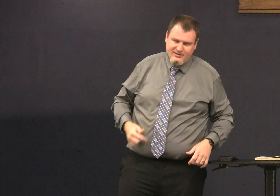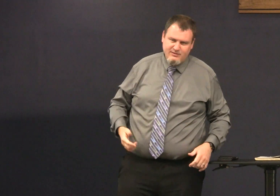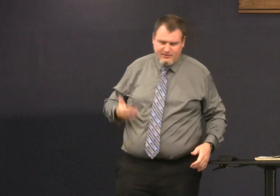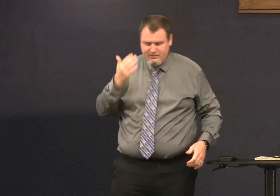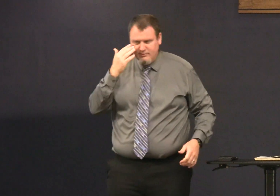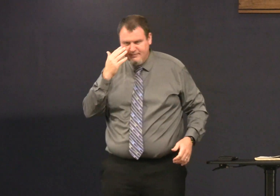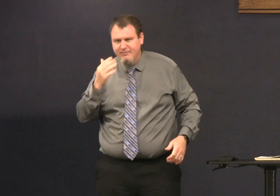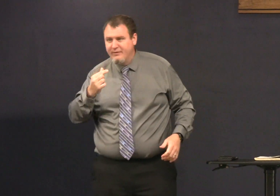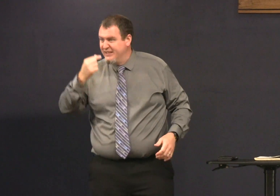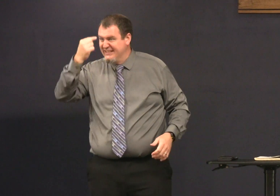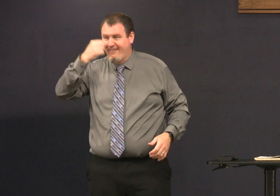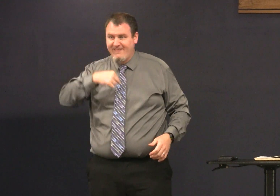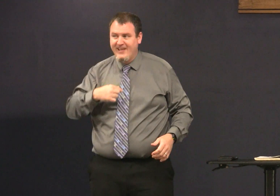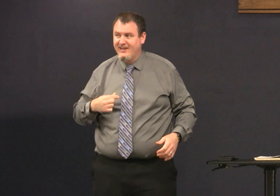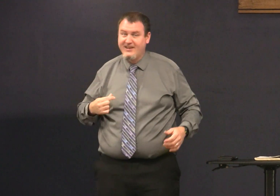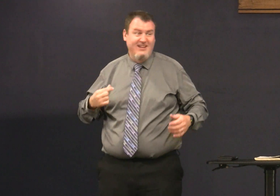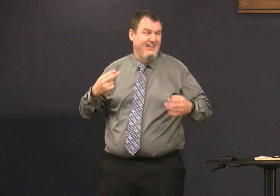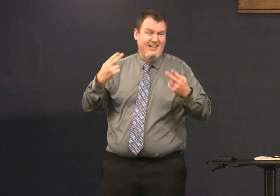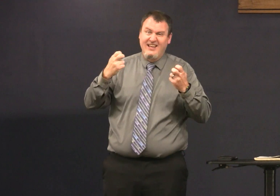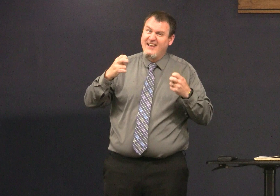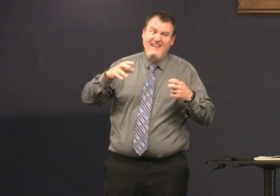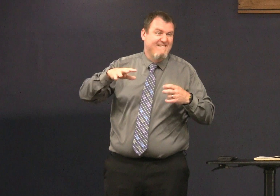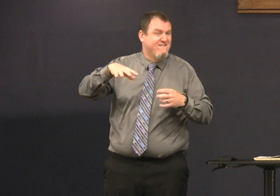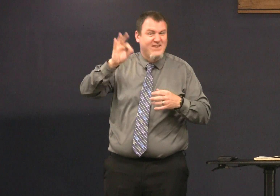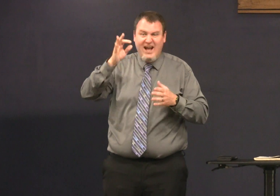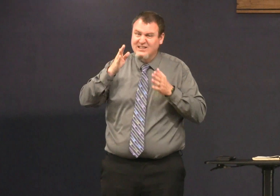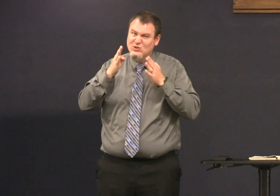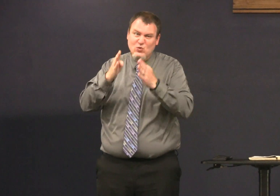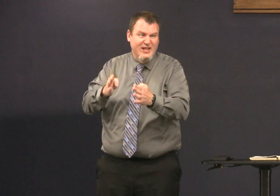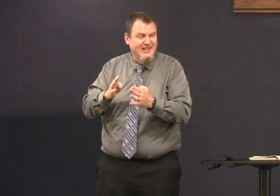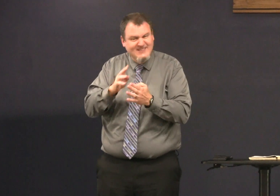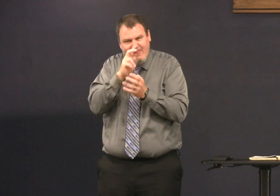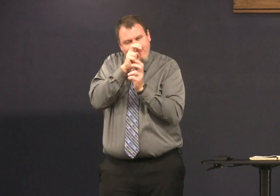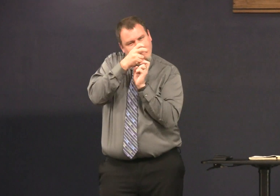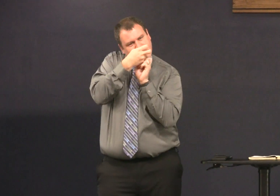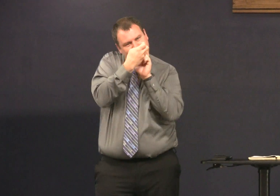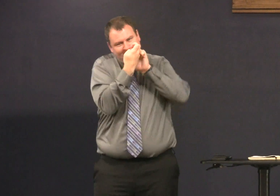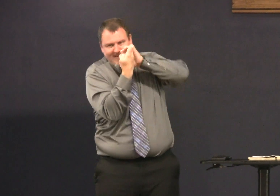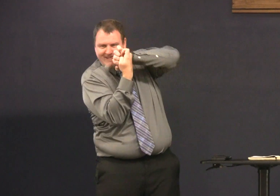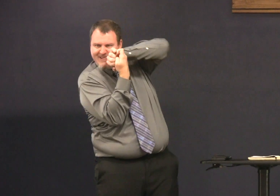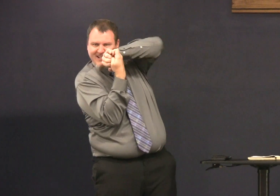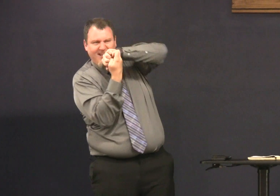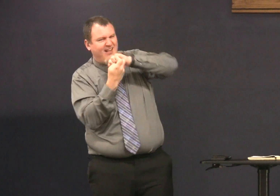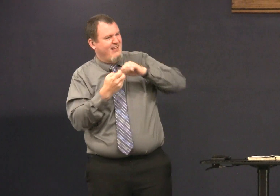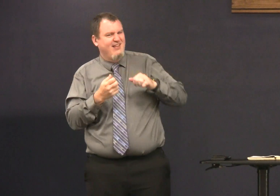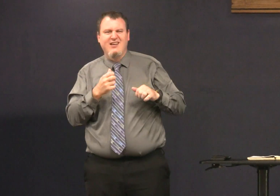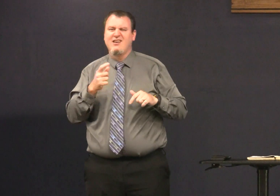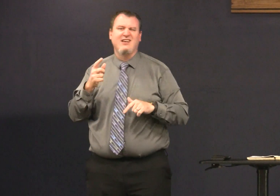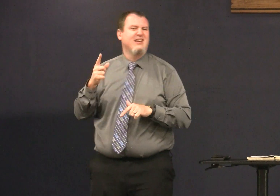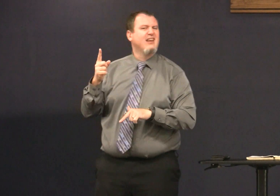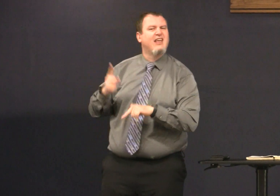thank you so you know he's not like me he's he's thin he finds his way into these tiny little spaces